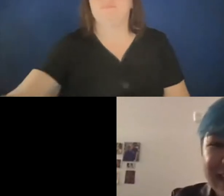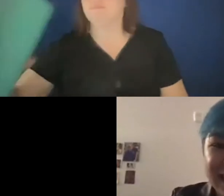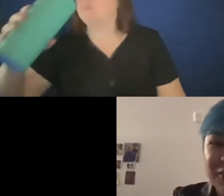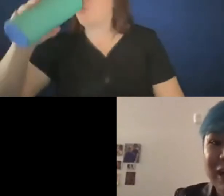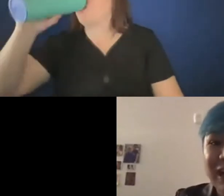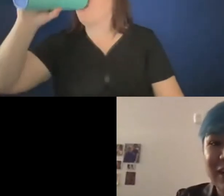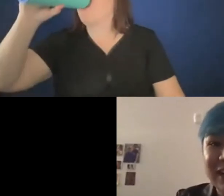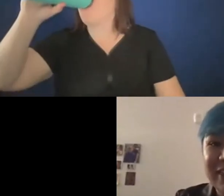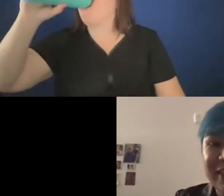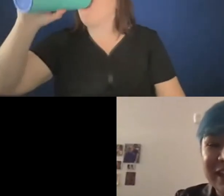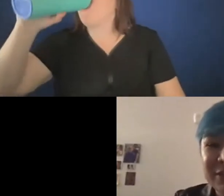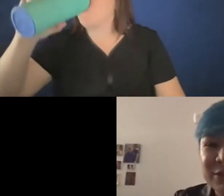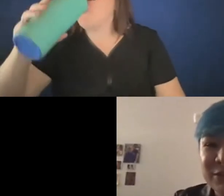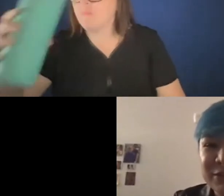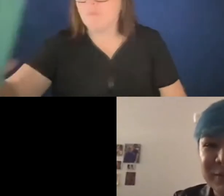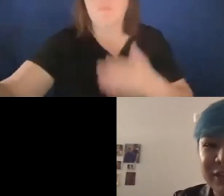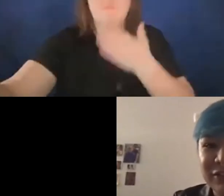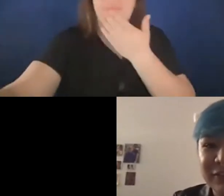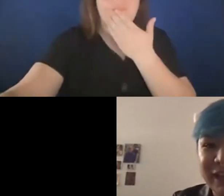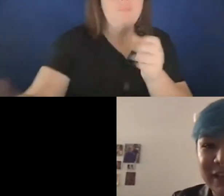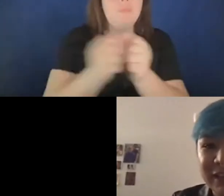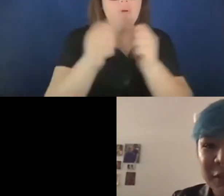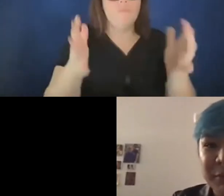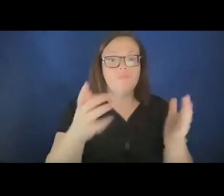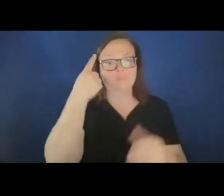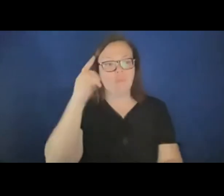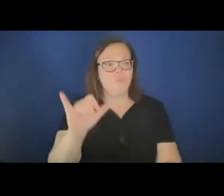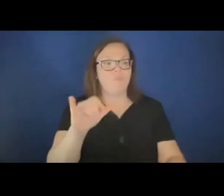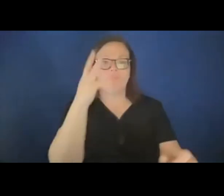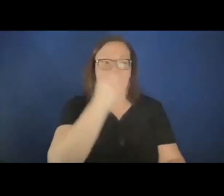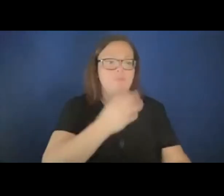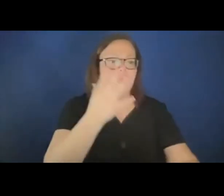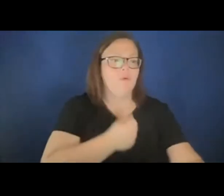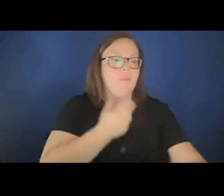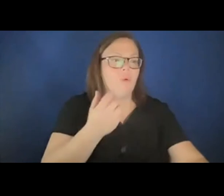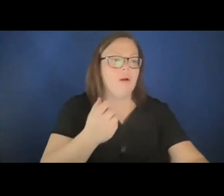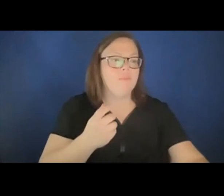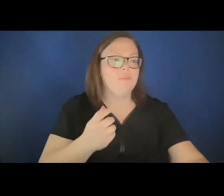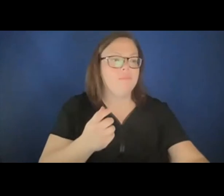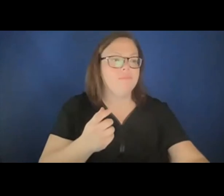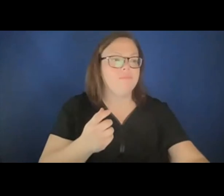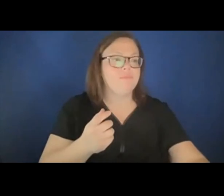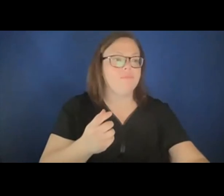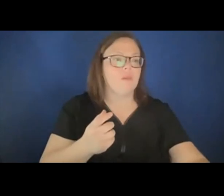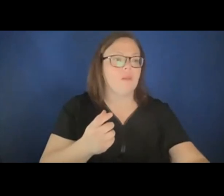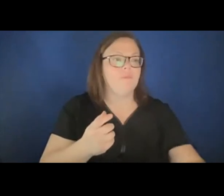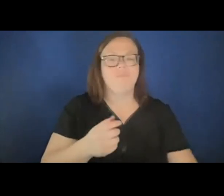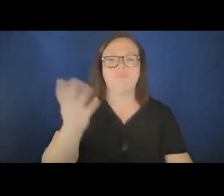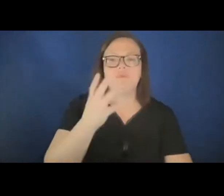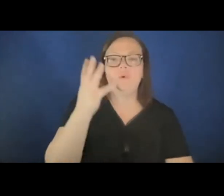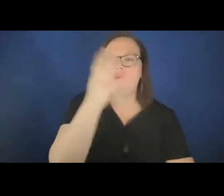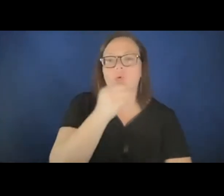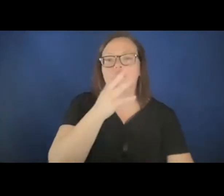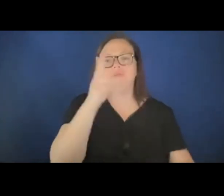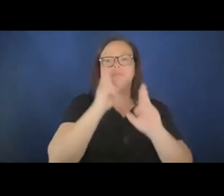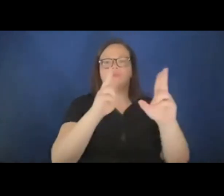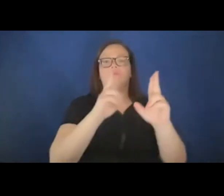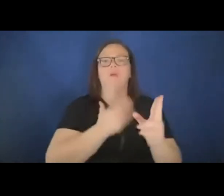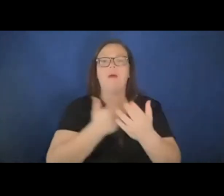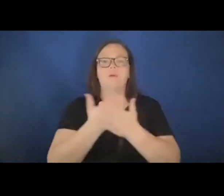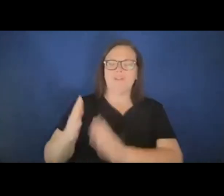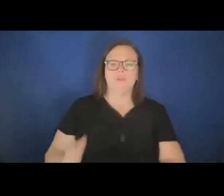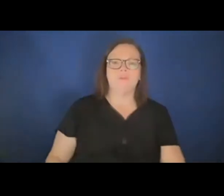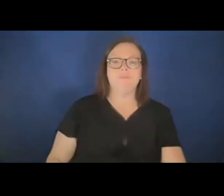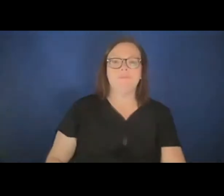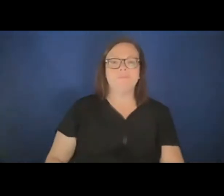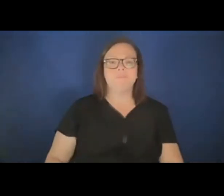Wow! Thank you so so much for that beautiful poem. What a gorgeous tribute to our new ancestor.